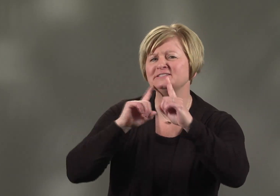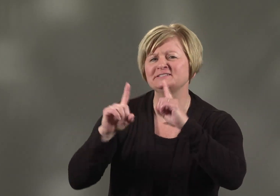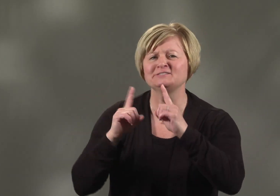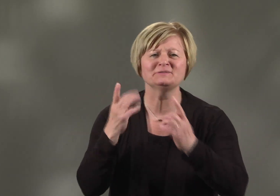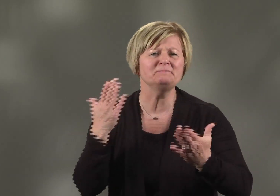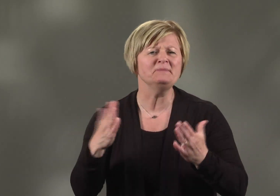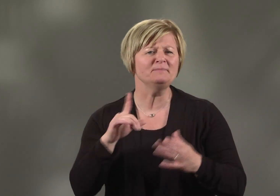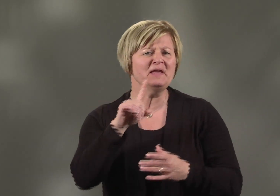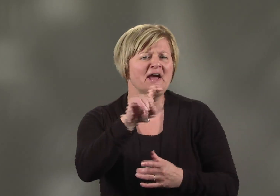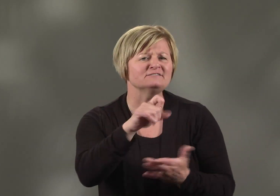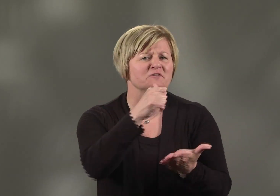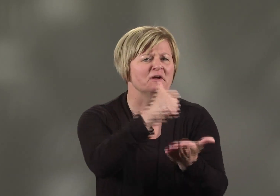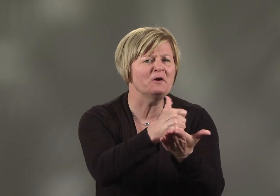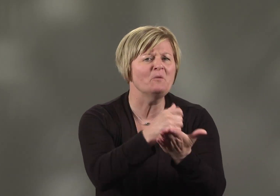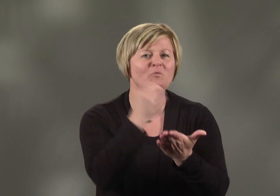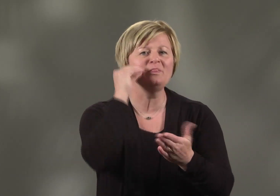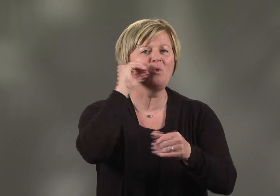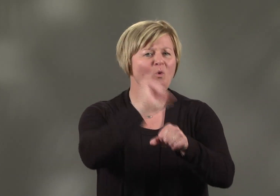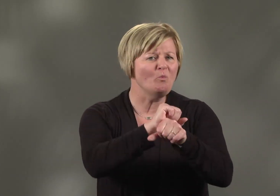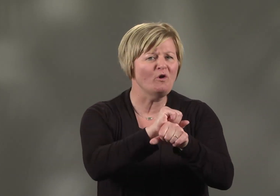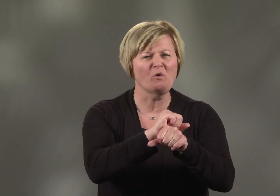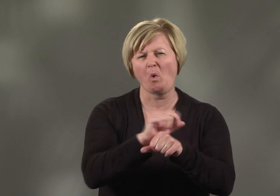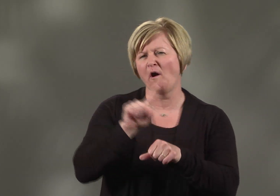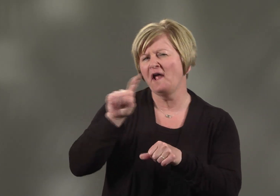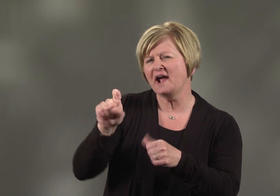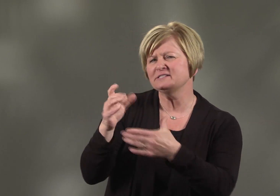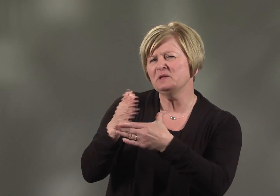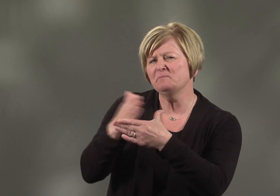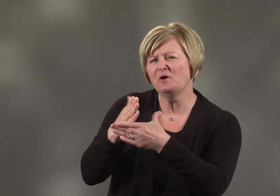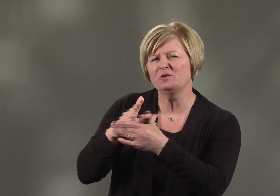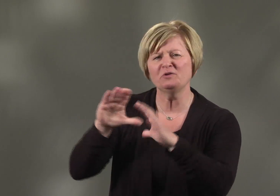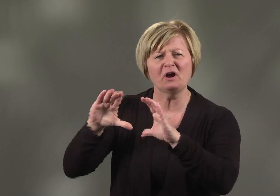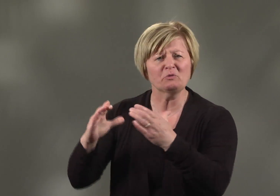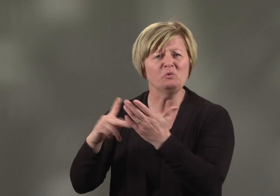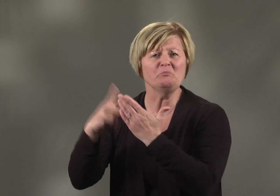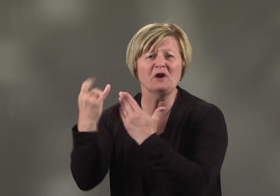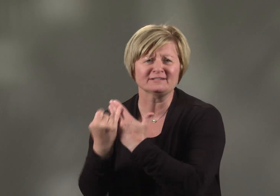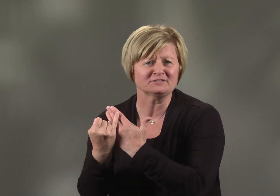and maybe ask for help with homework or ask to be a partner on a group project.